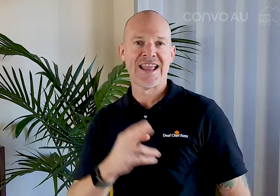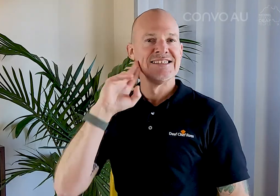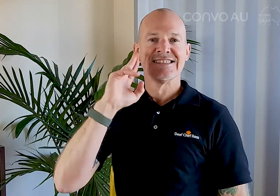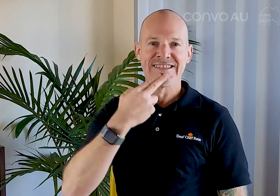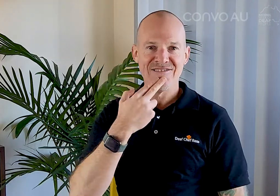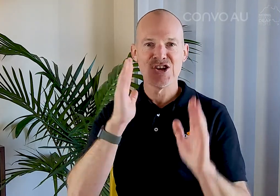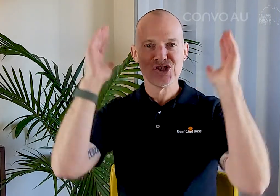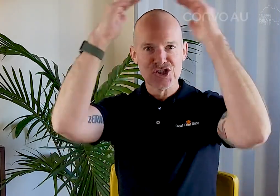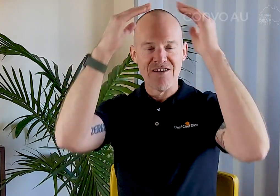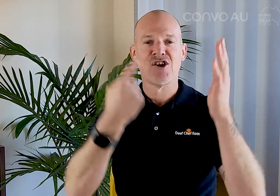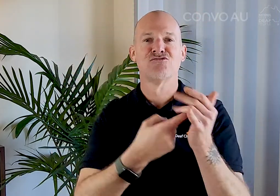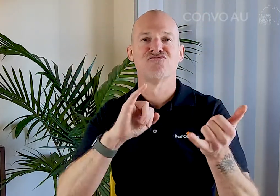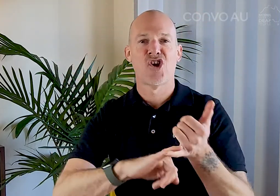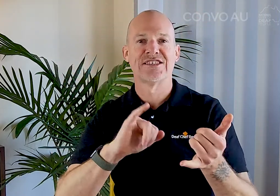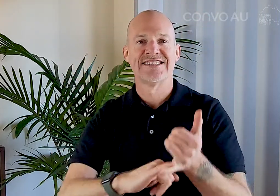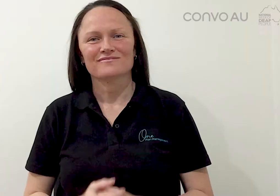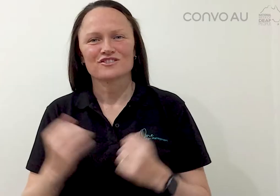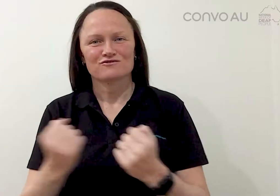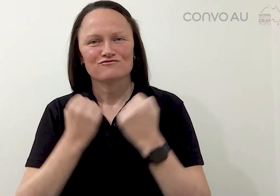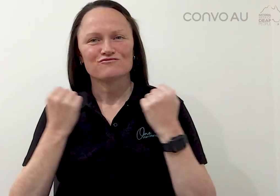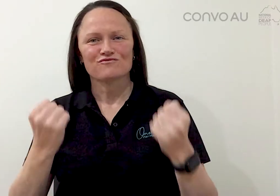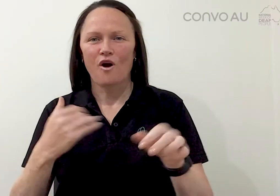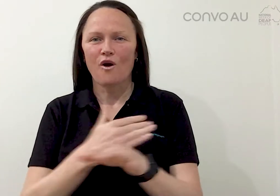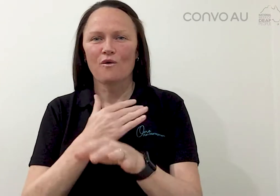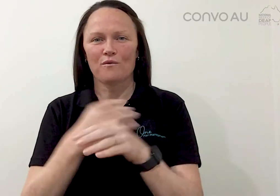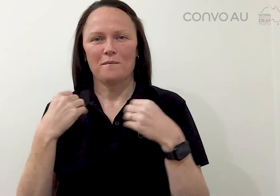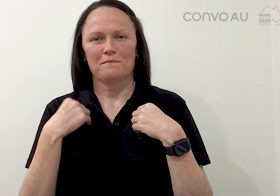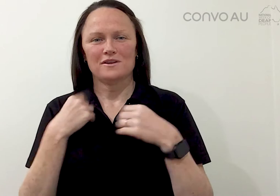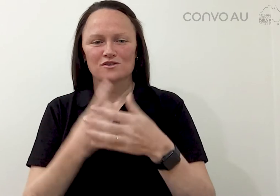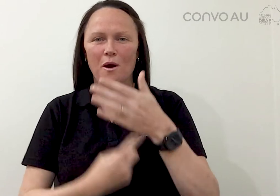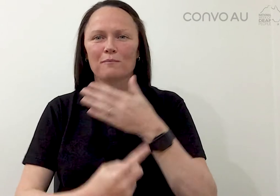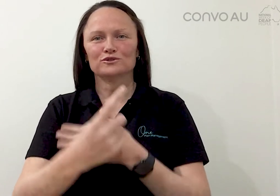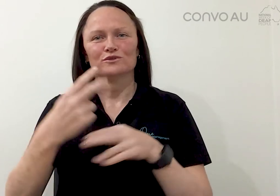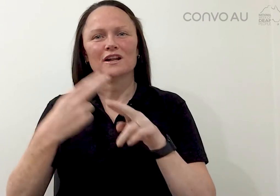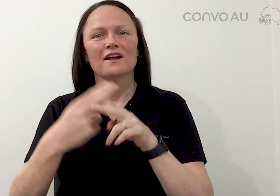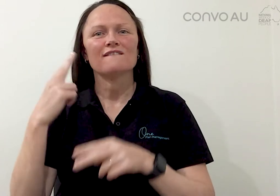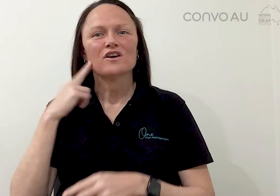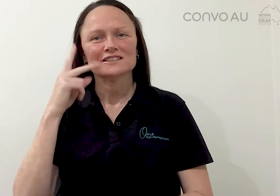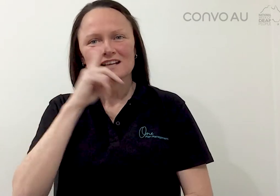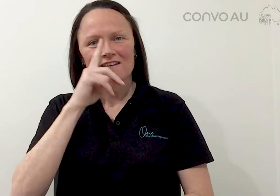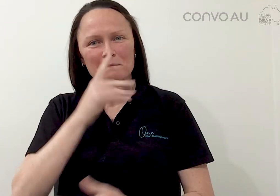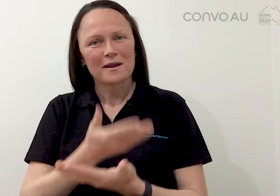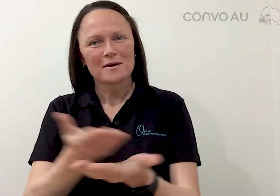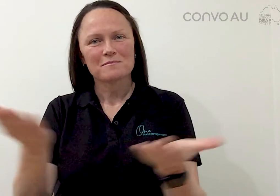from Deaf Chef Ross. Sustainable economic opportunities for Deaf People.